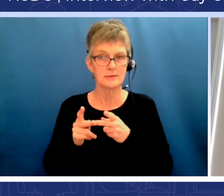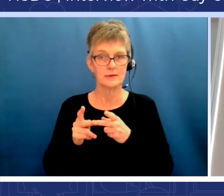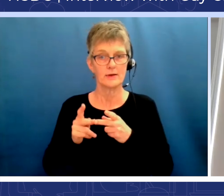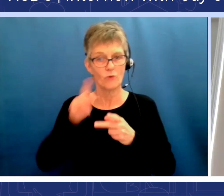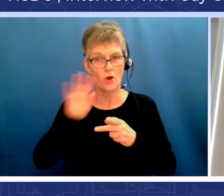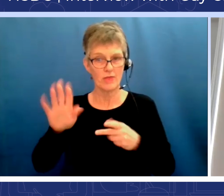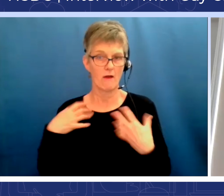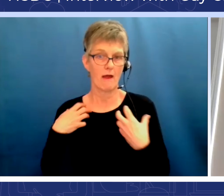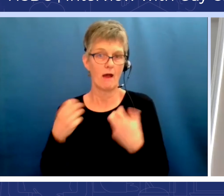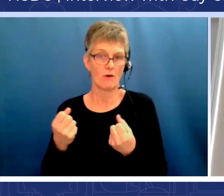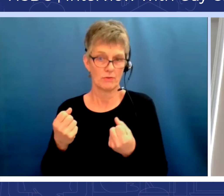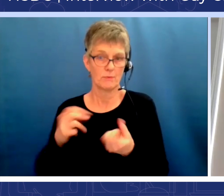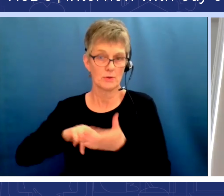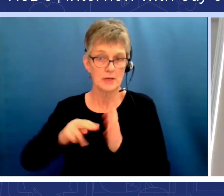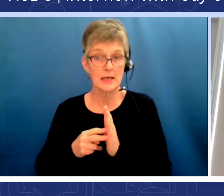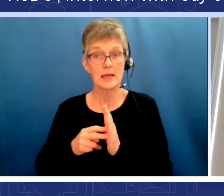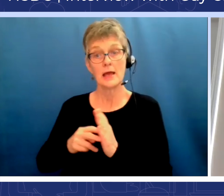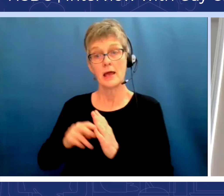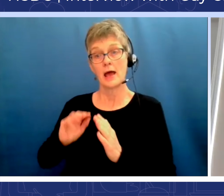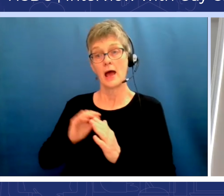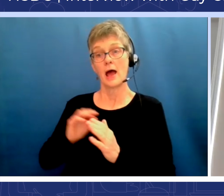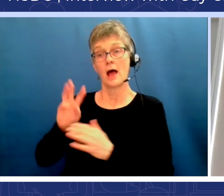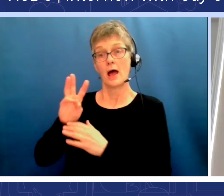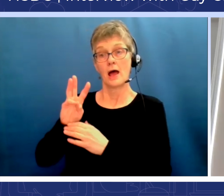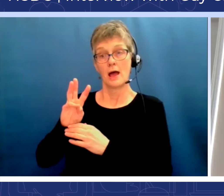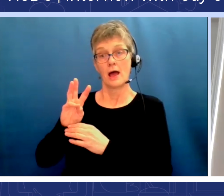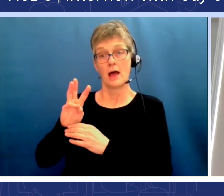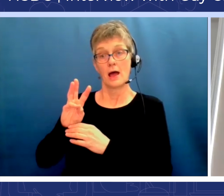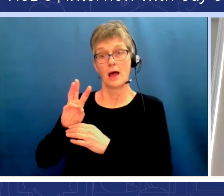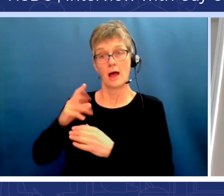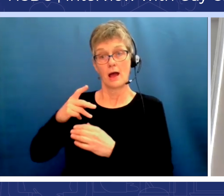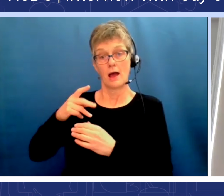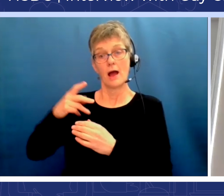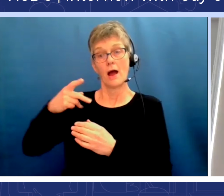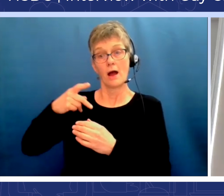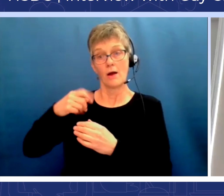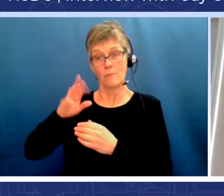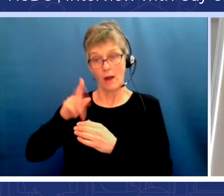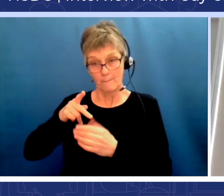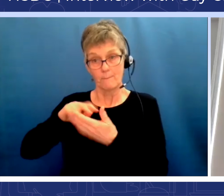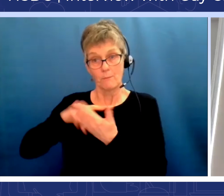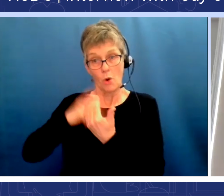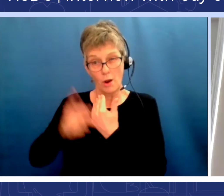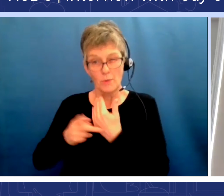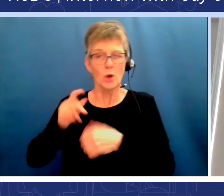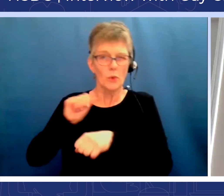methods are based off of working with specific community members individually to ensure that